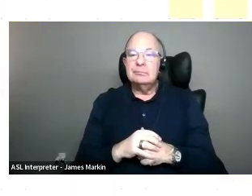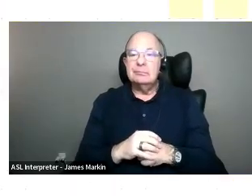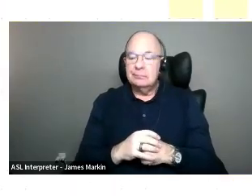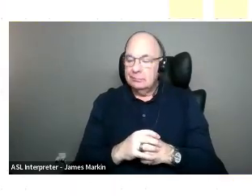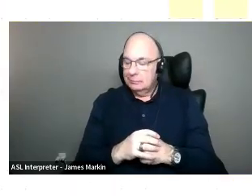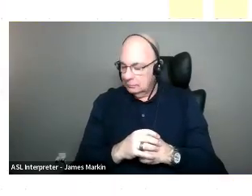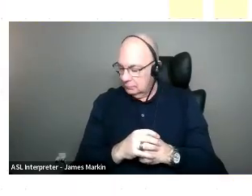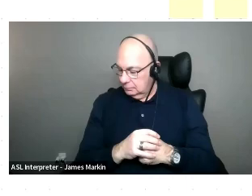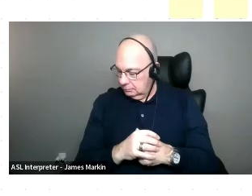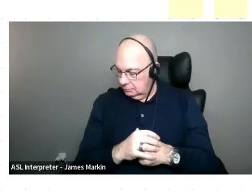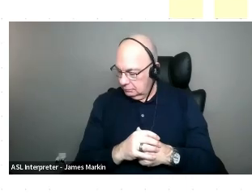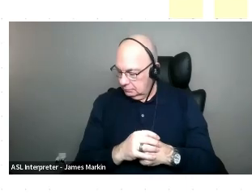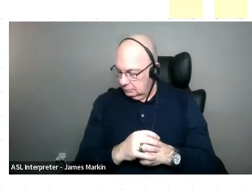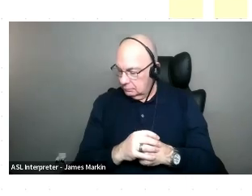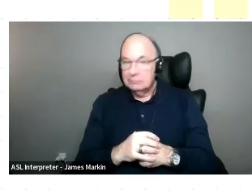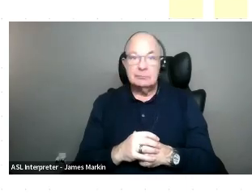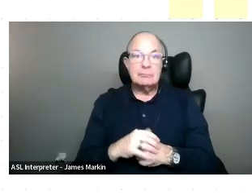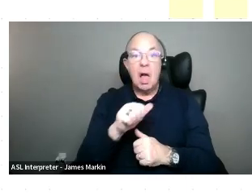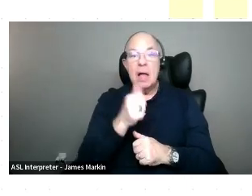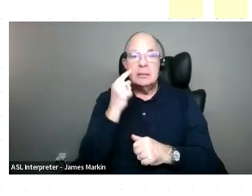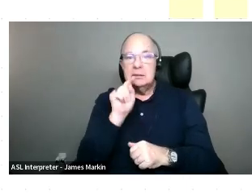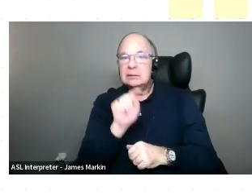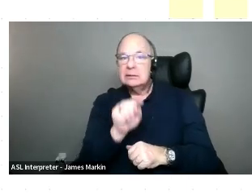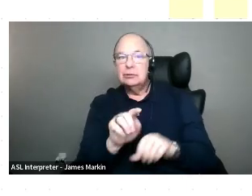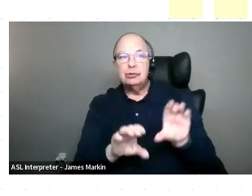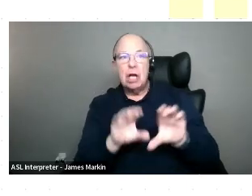Shannon Spencer (she/her): notice anything in the chat. Yeah, well, feel free.